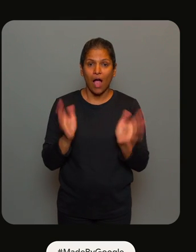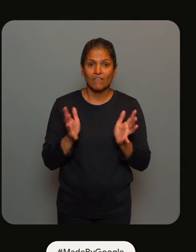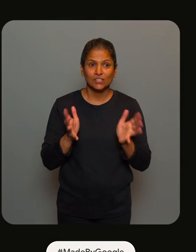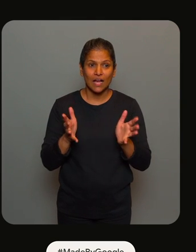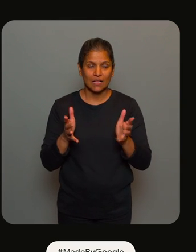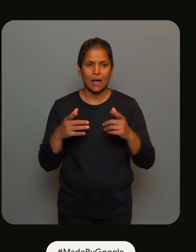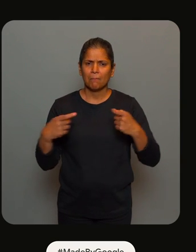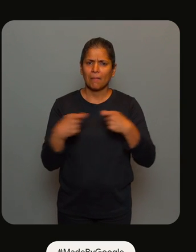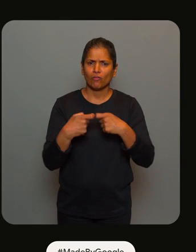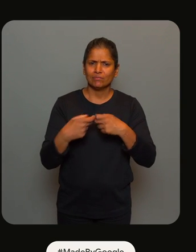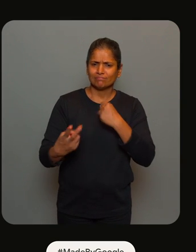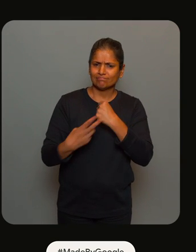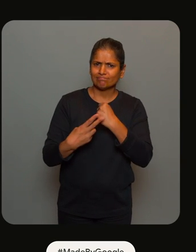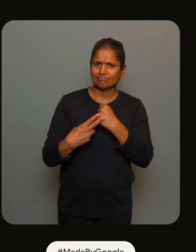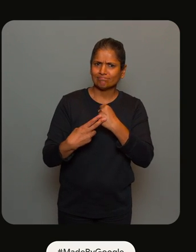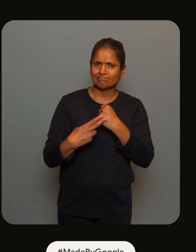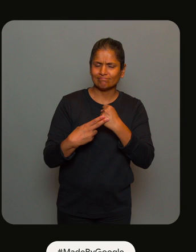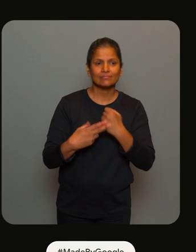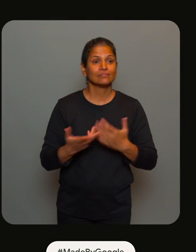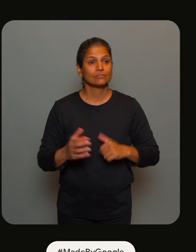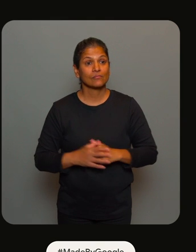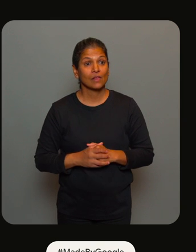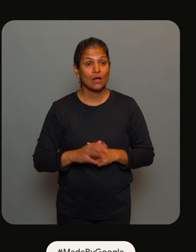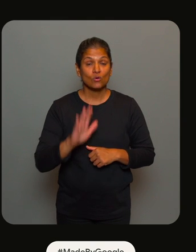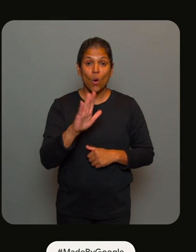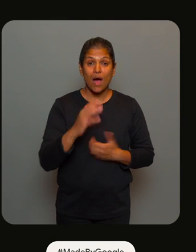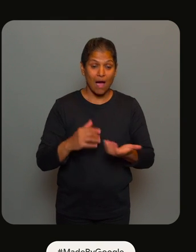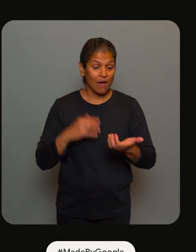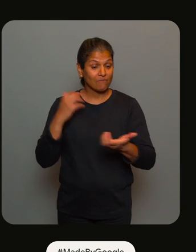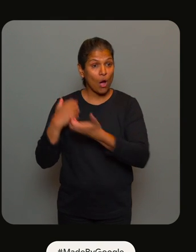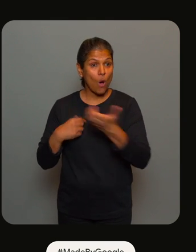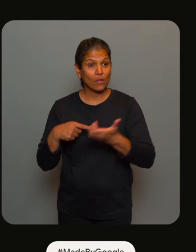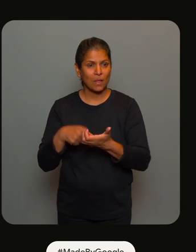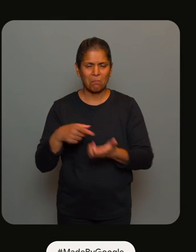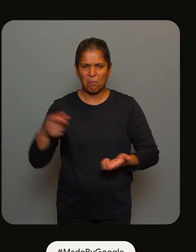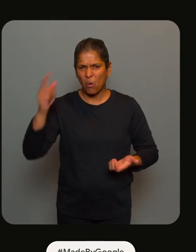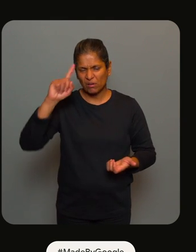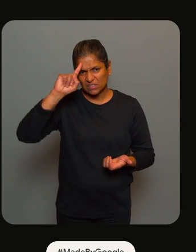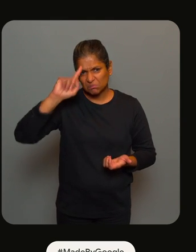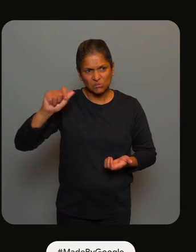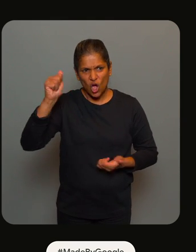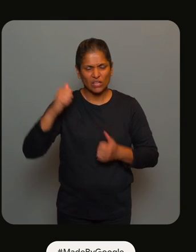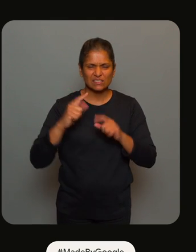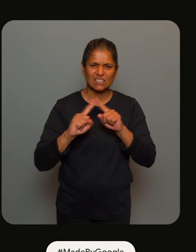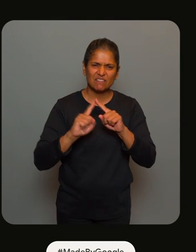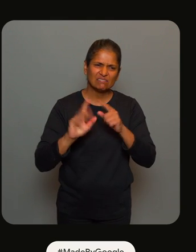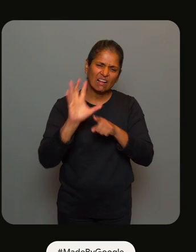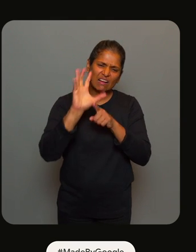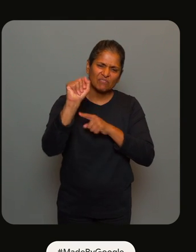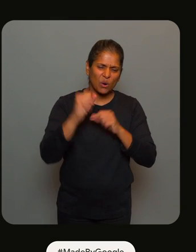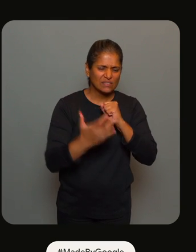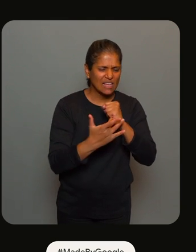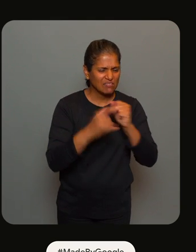And Tensor G2 makes your smartphone smarter, enabling all kinds of technological breakthroughs and magically helpful experiences.